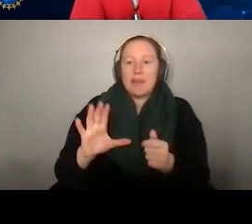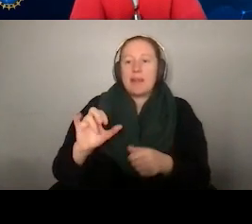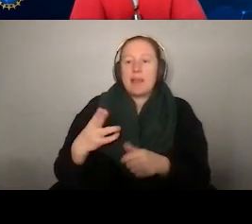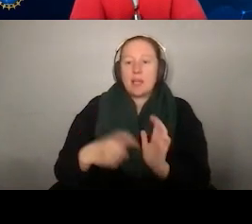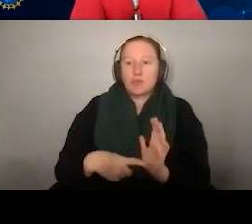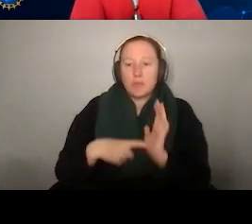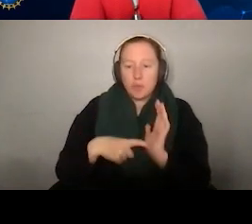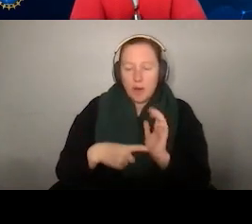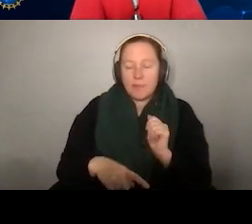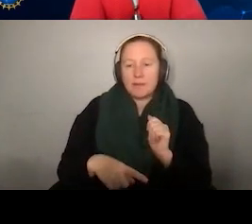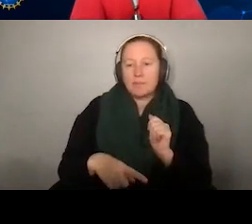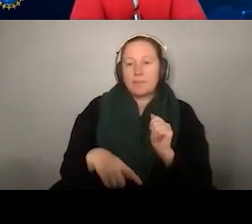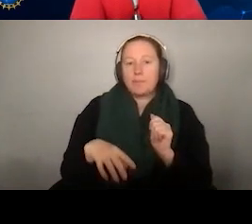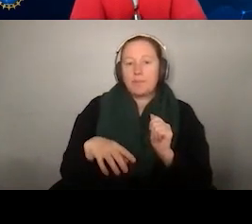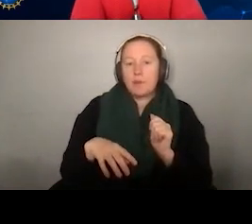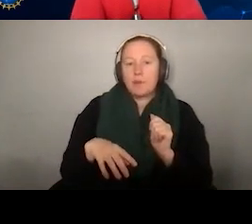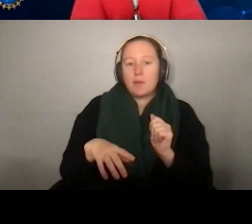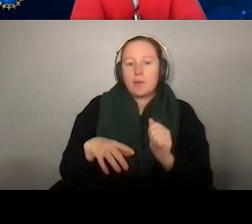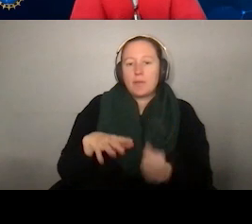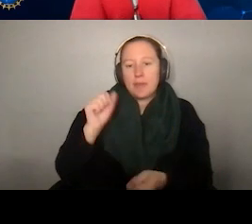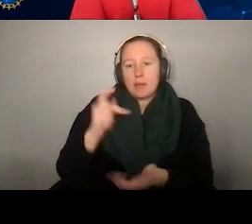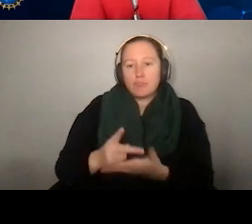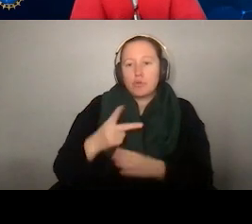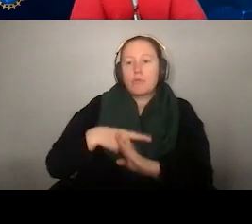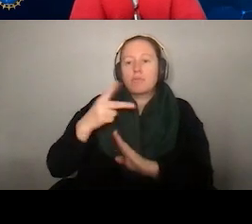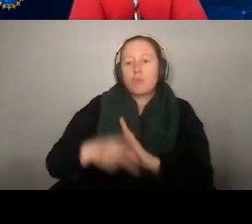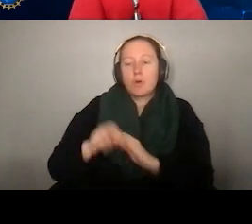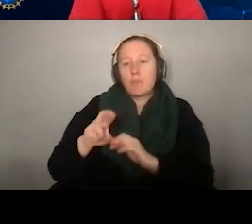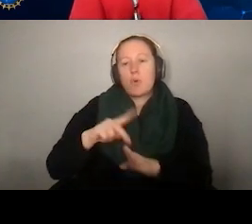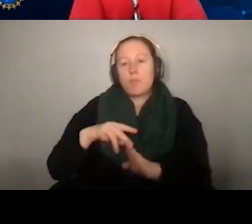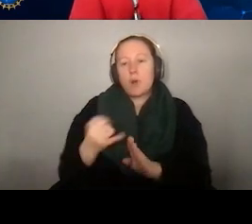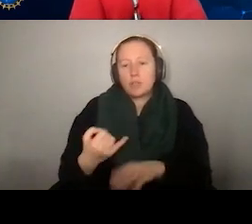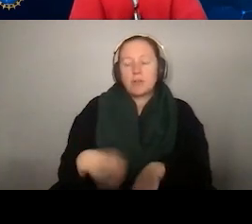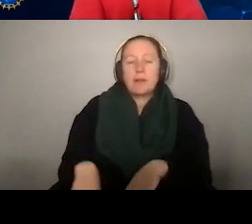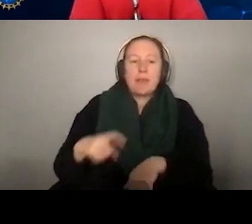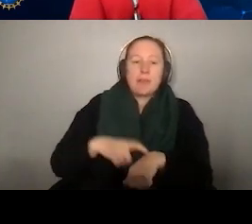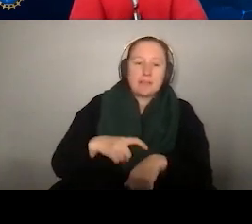in carrying out the purpose of the approved program or project. The timing and amount of